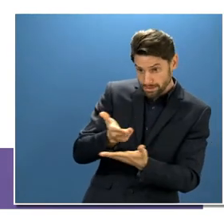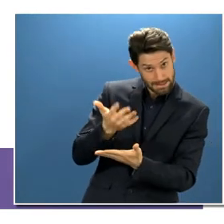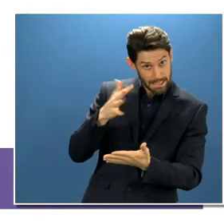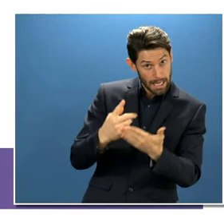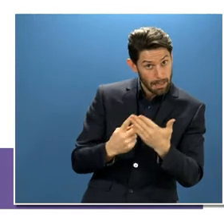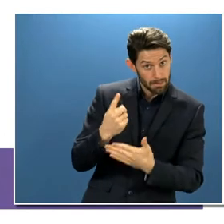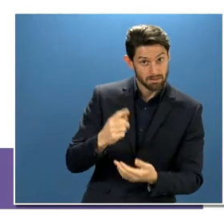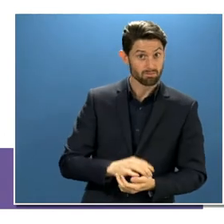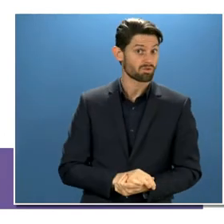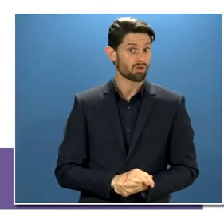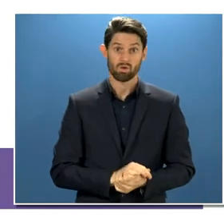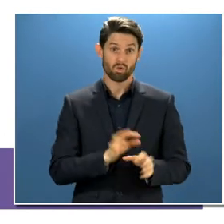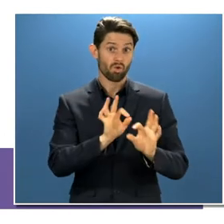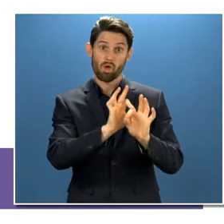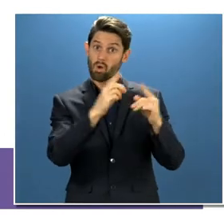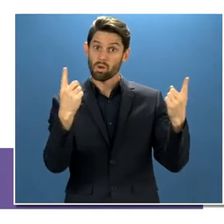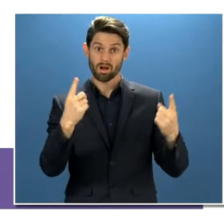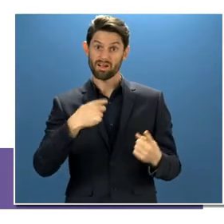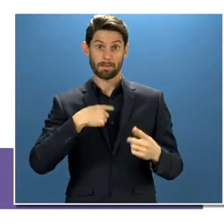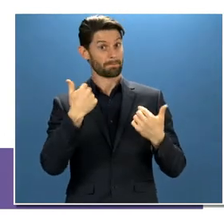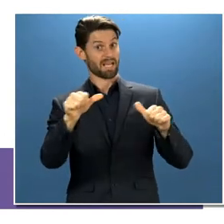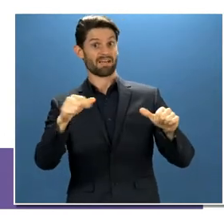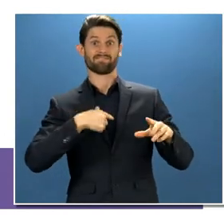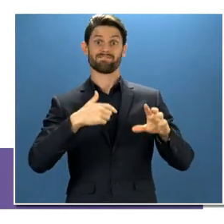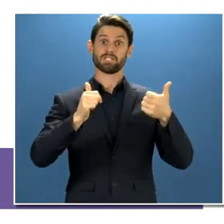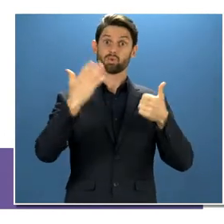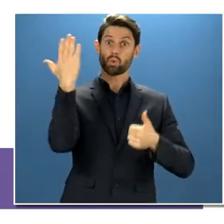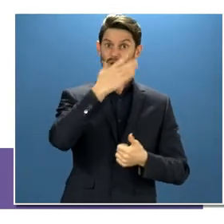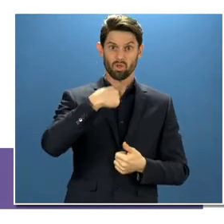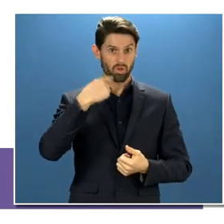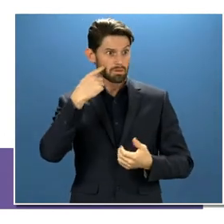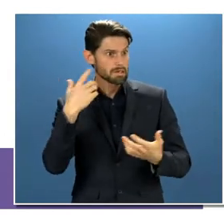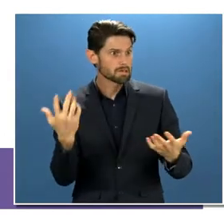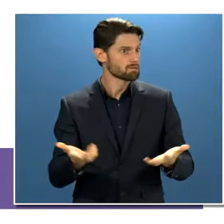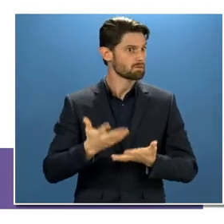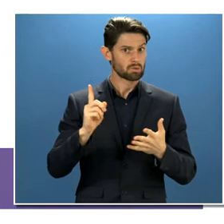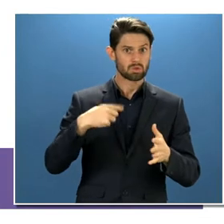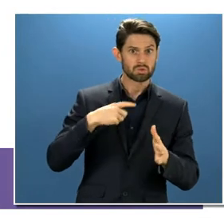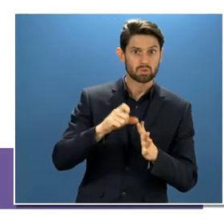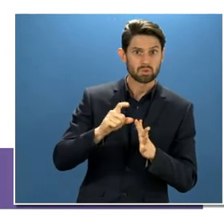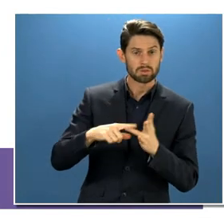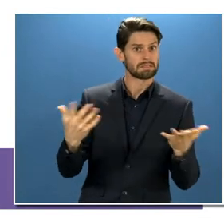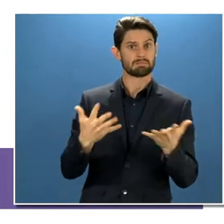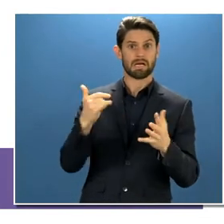And then I found when I got out of school, I thought, maybe I will get into a TAFE course or do something interesting,